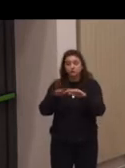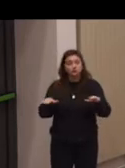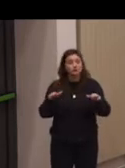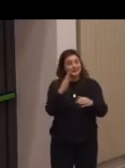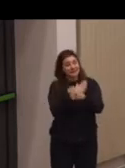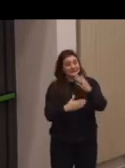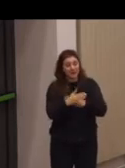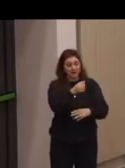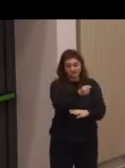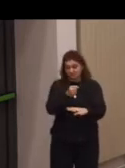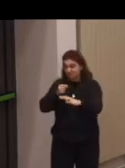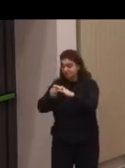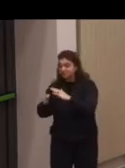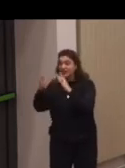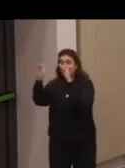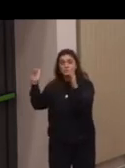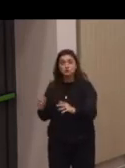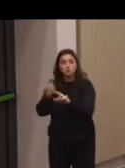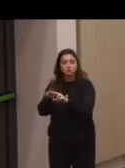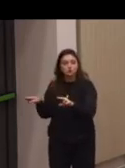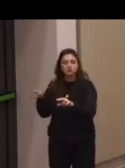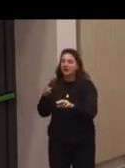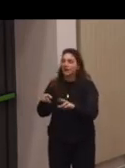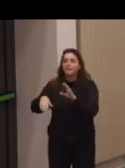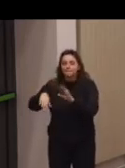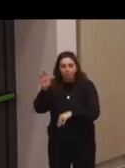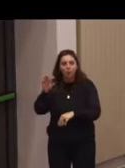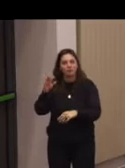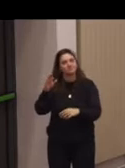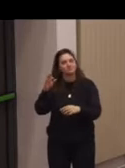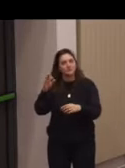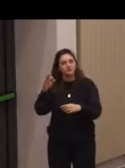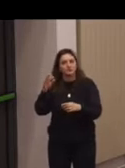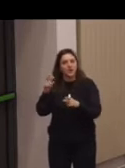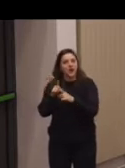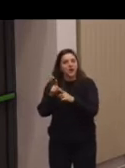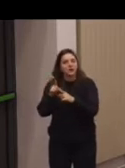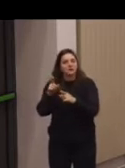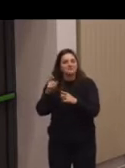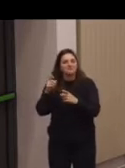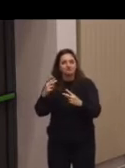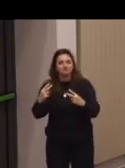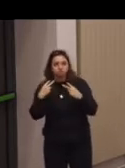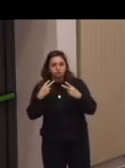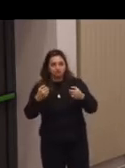So in institutions we often see that staff will flee together with the broader community.